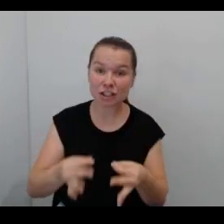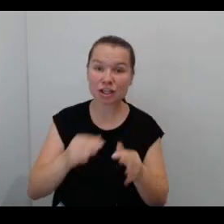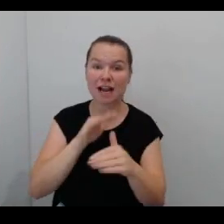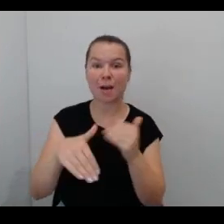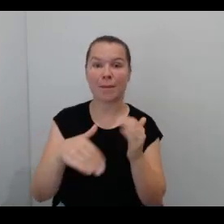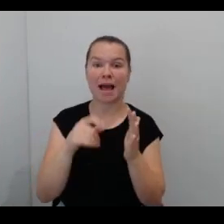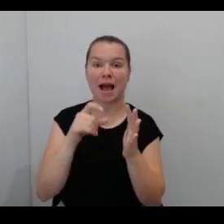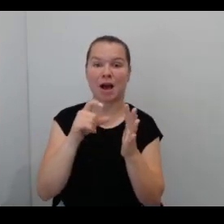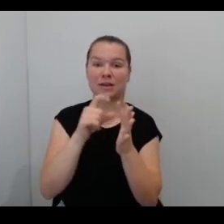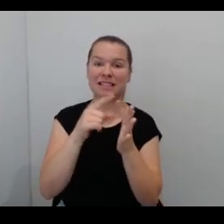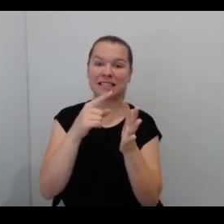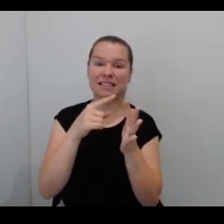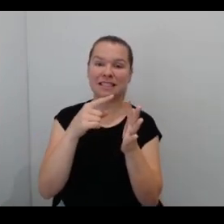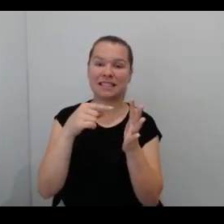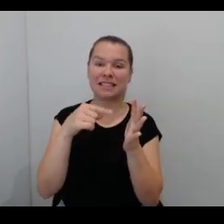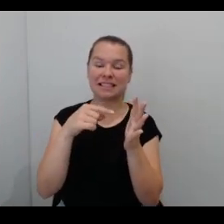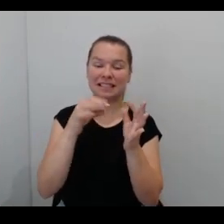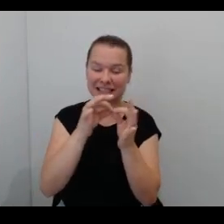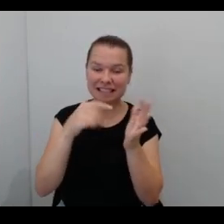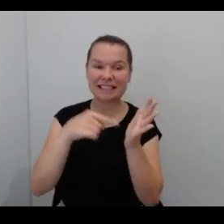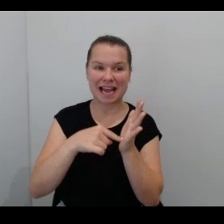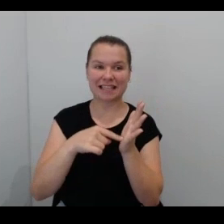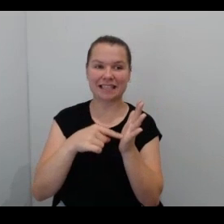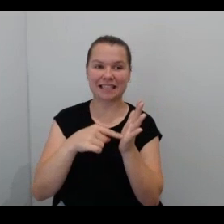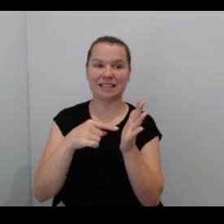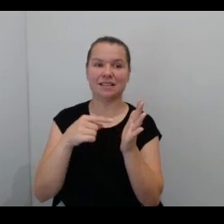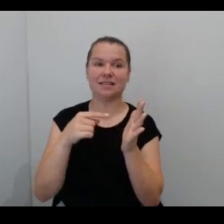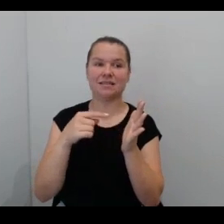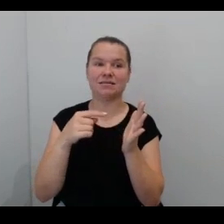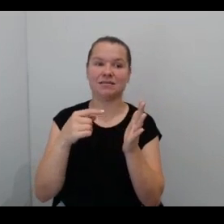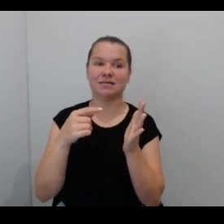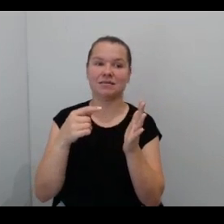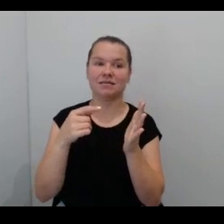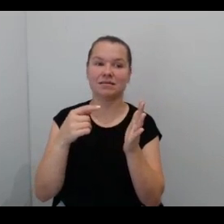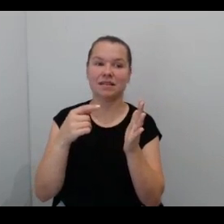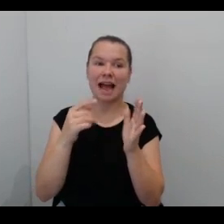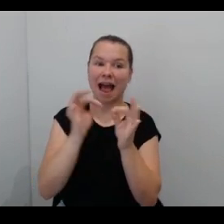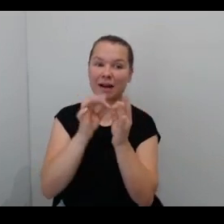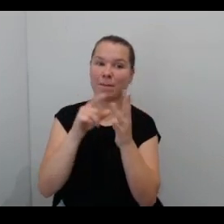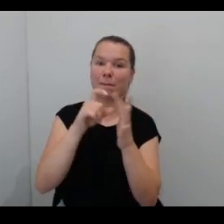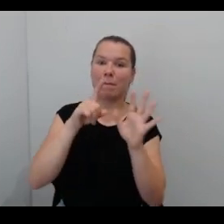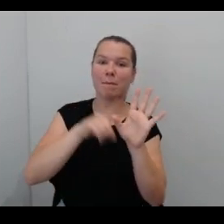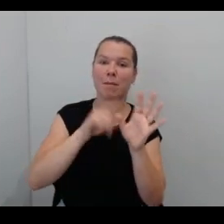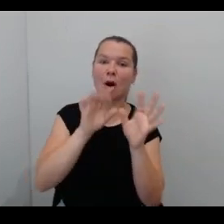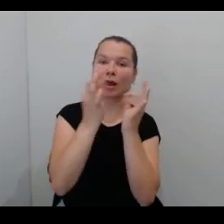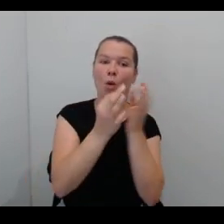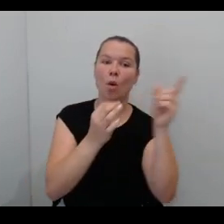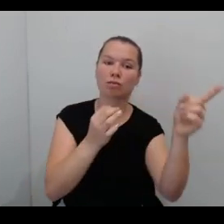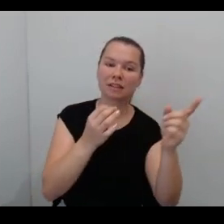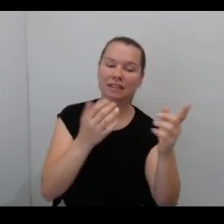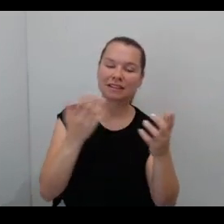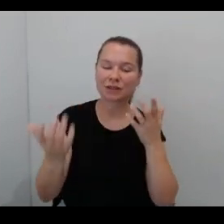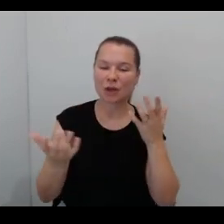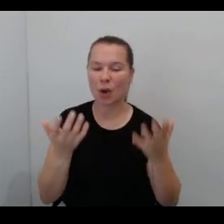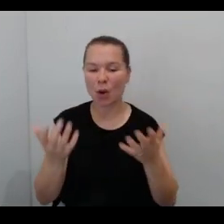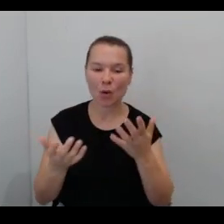part of that process. That process you would use if you had a dispute whether the body corporate was doing its job